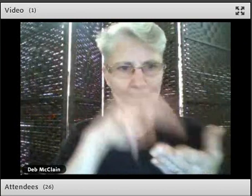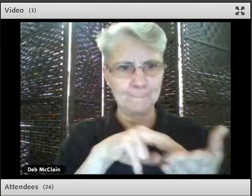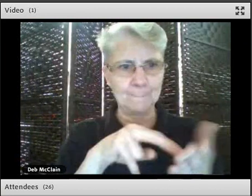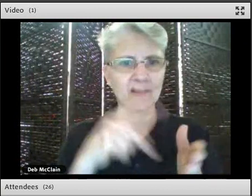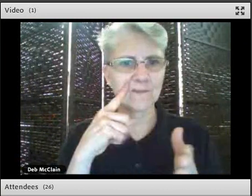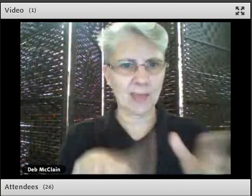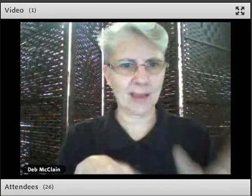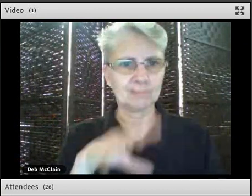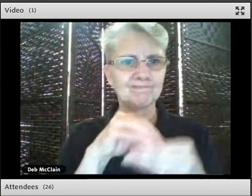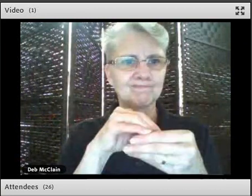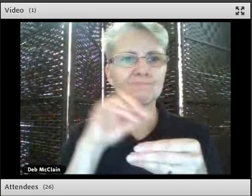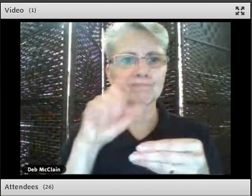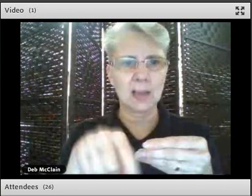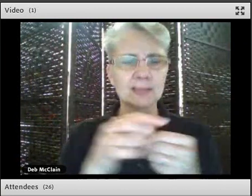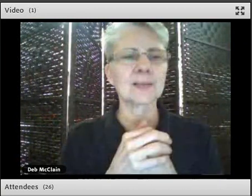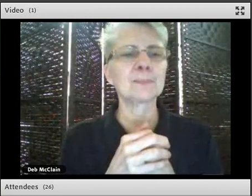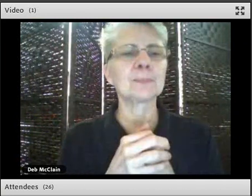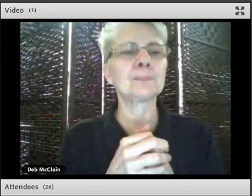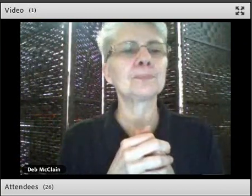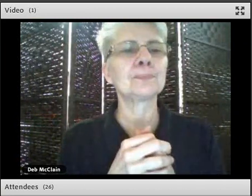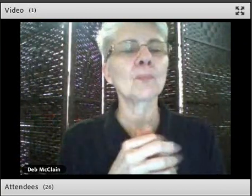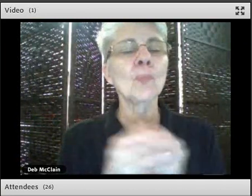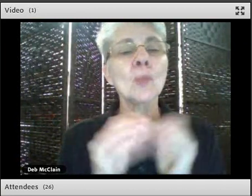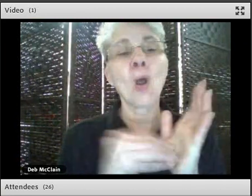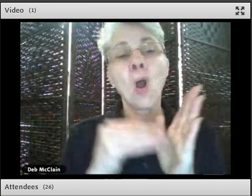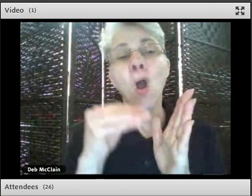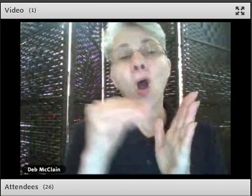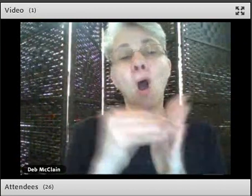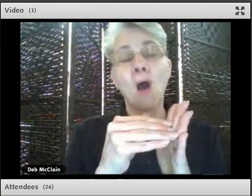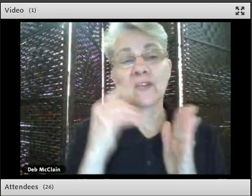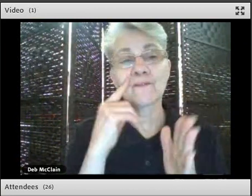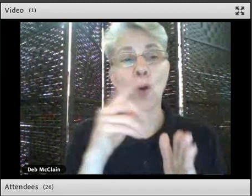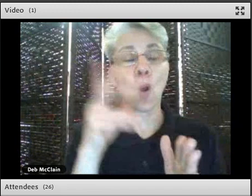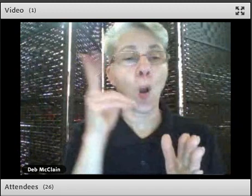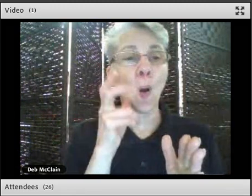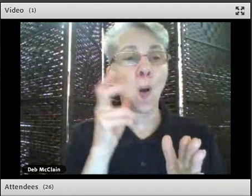we will find, either on the container or on the disc --